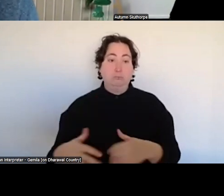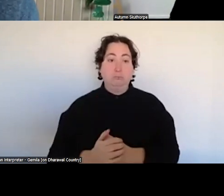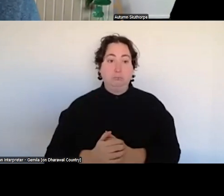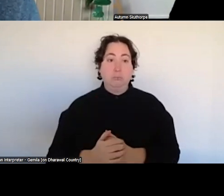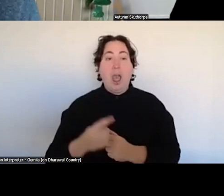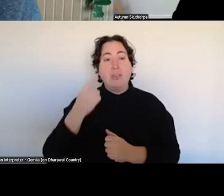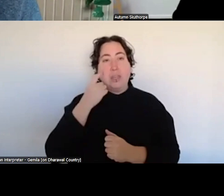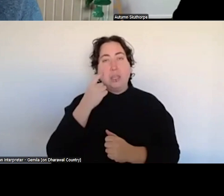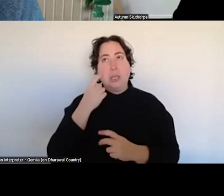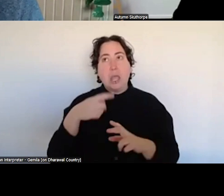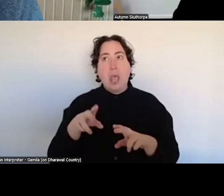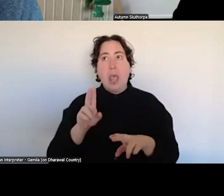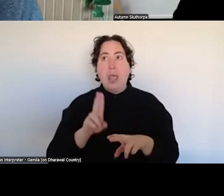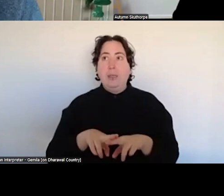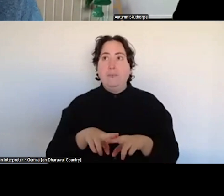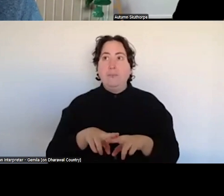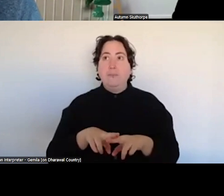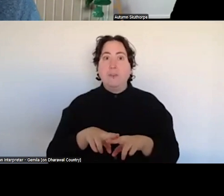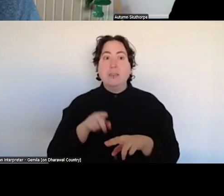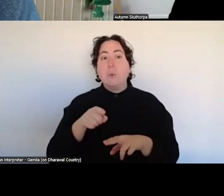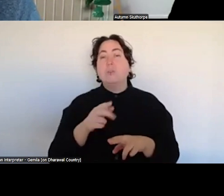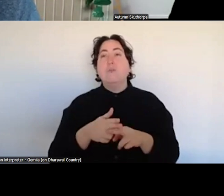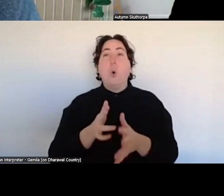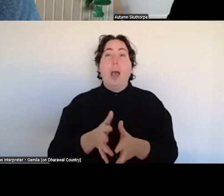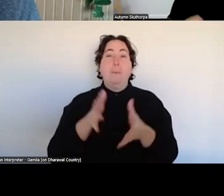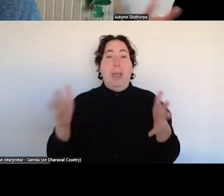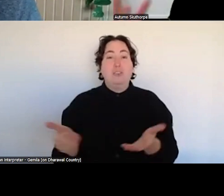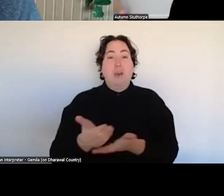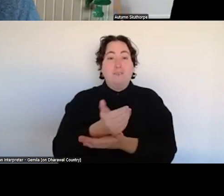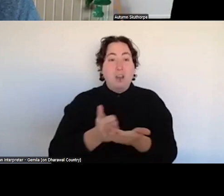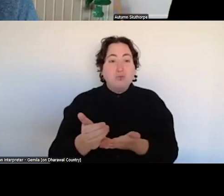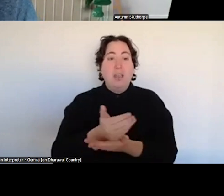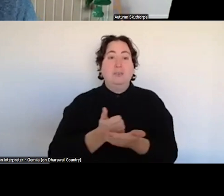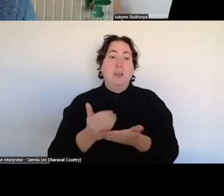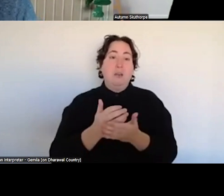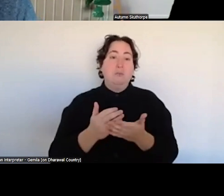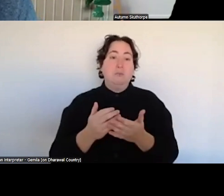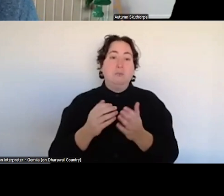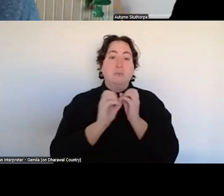If it had been for a major fundraiser or if it had been for part of our artistic program,